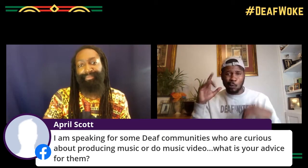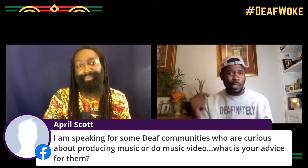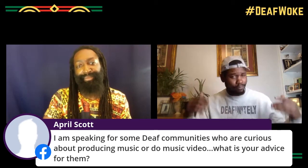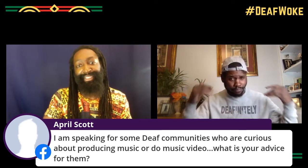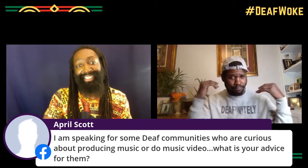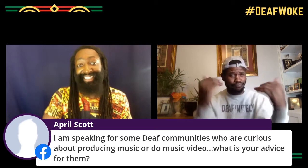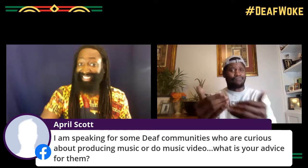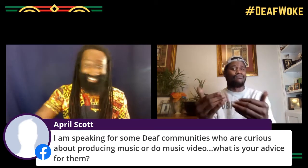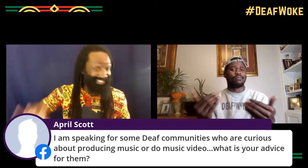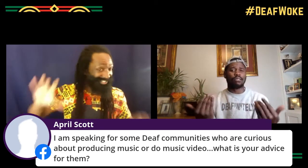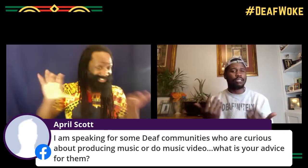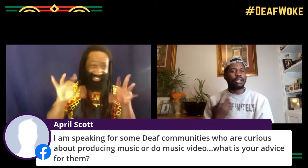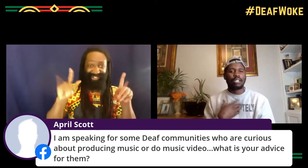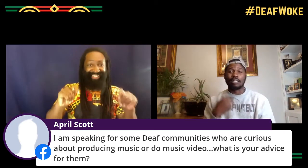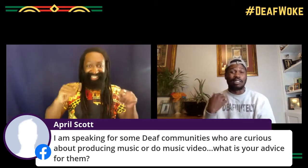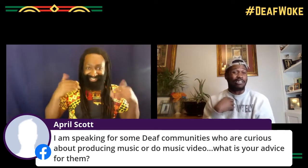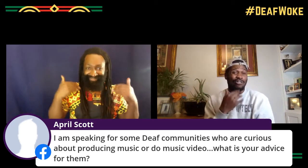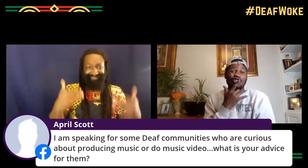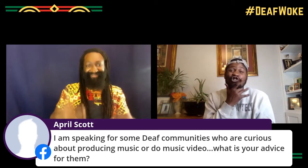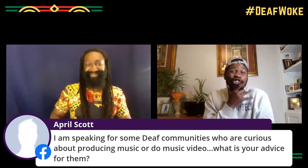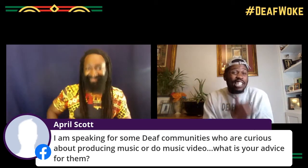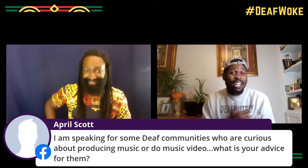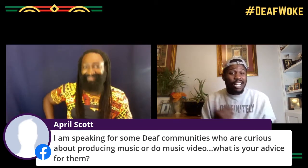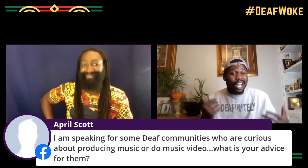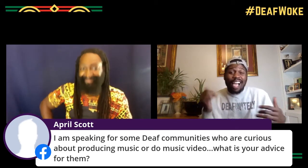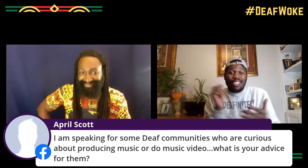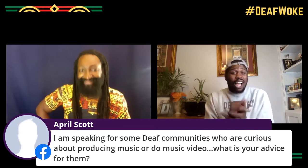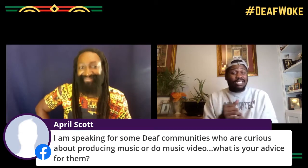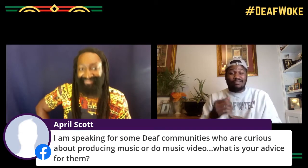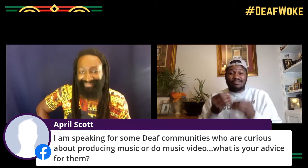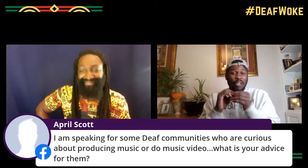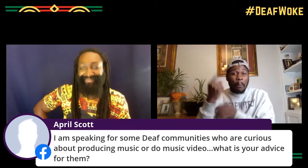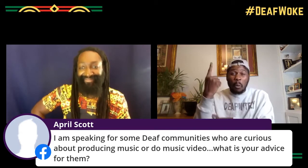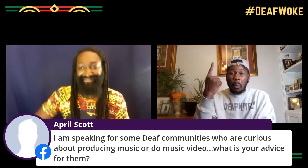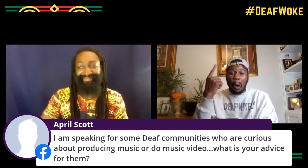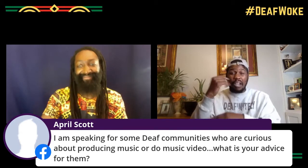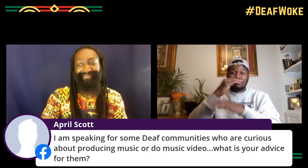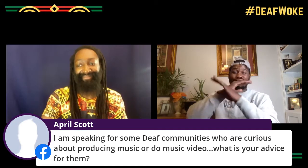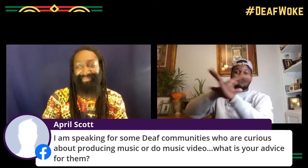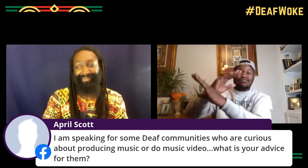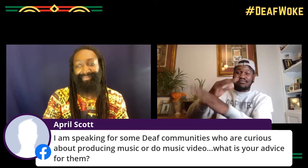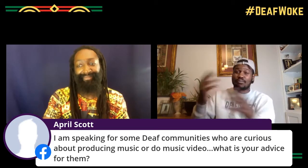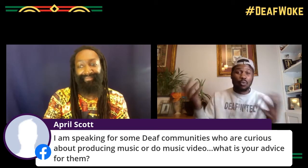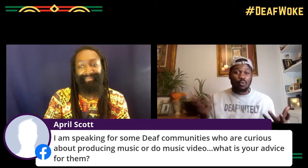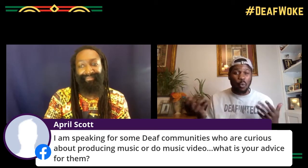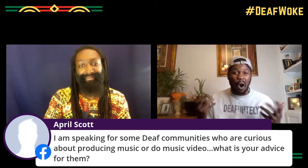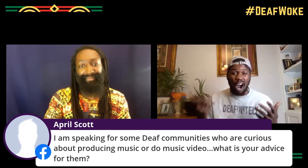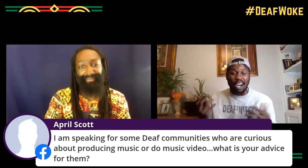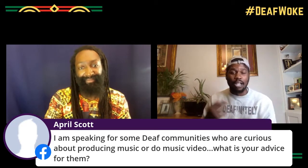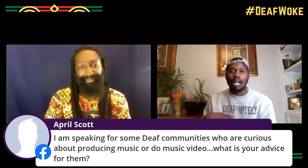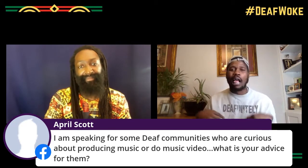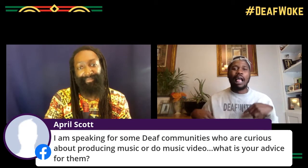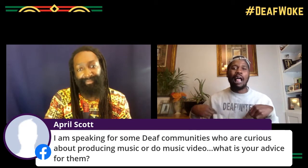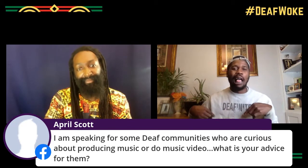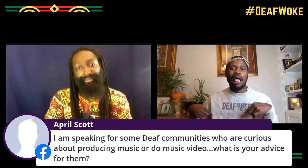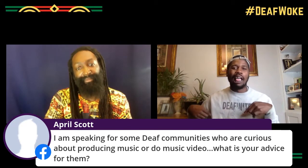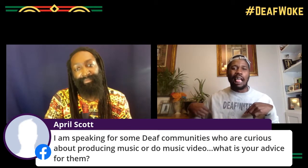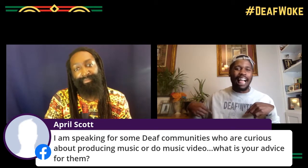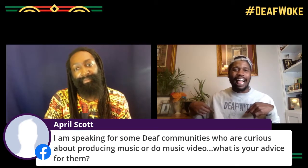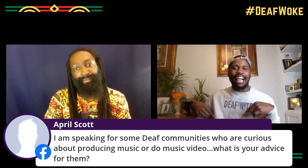What advice do you have? Do it. Do it, yep. Really, that's number one barrier